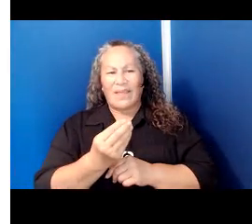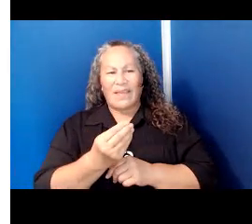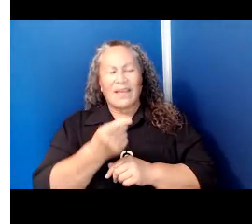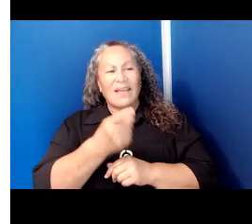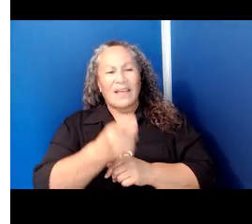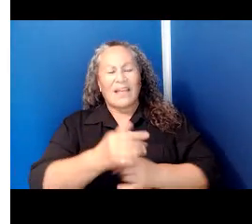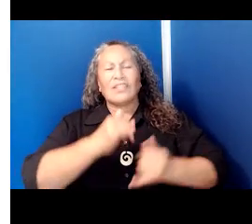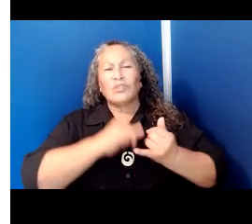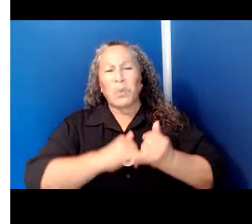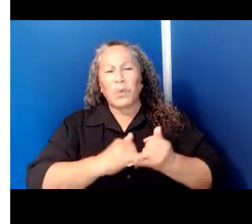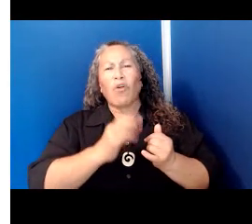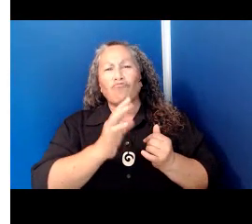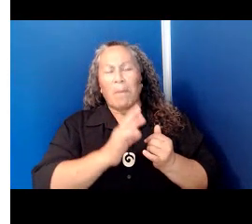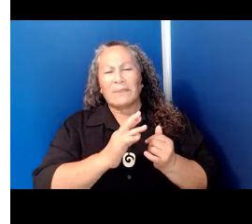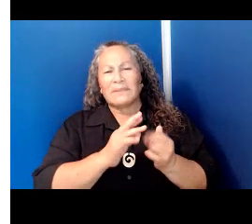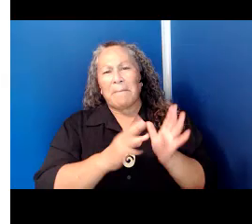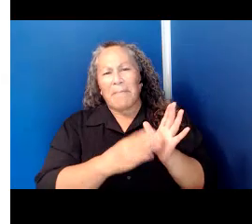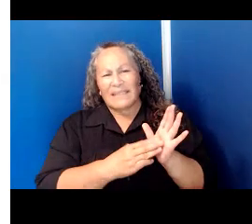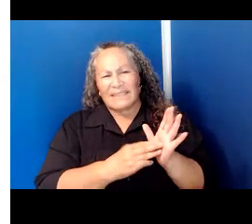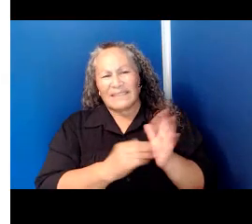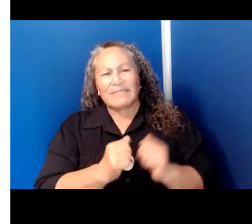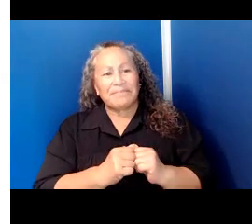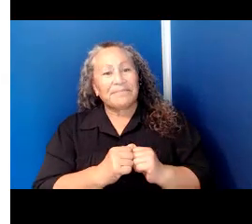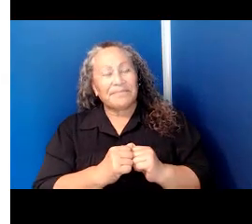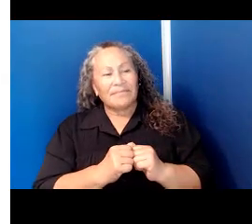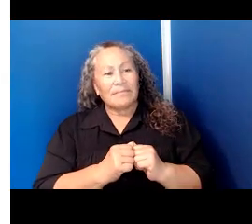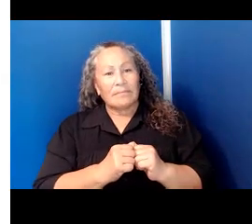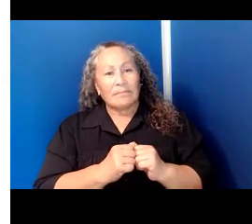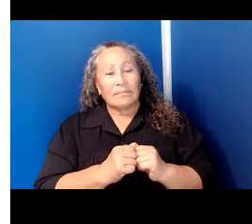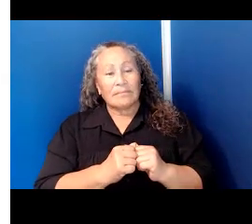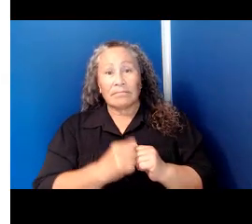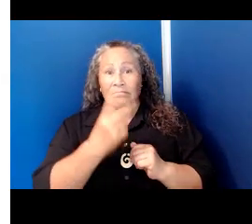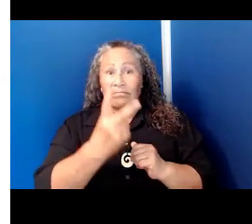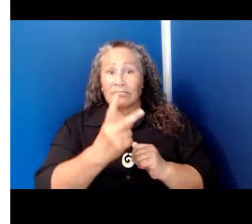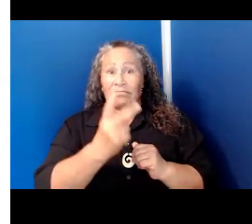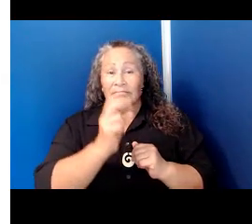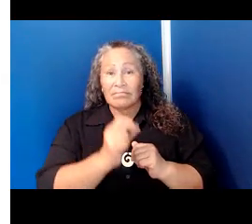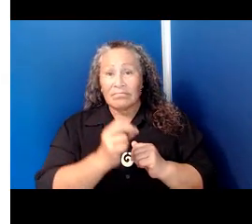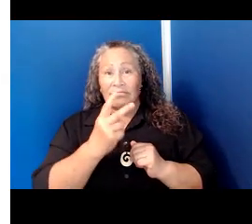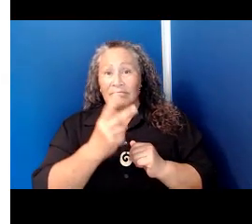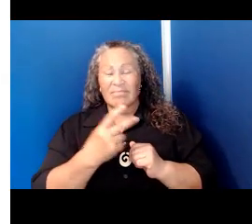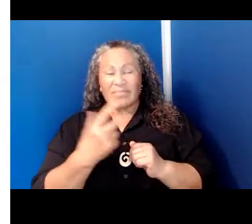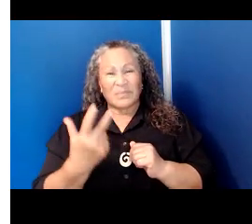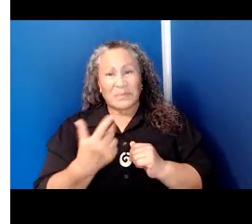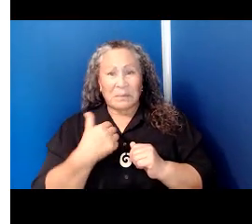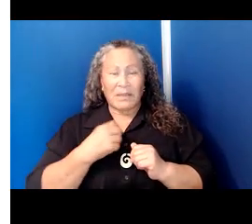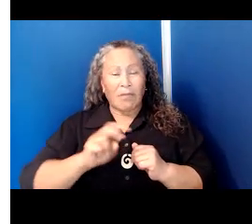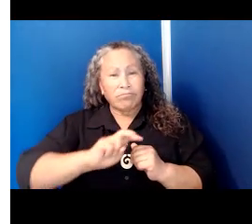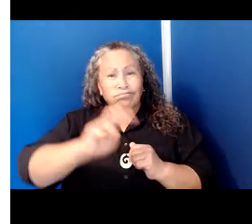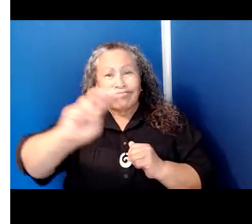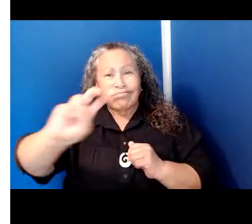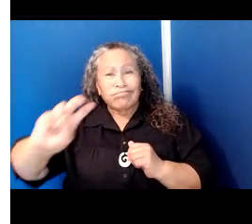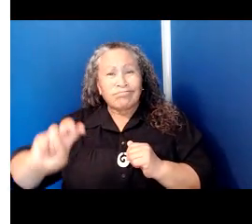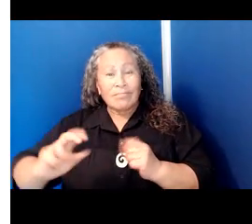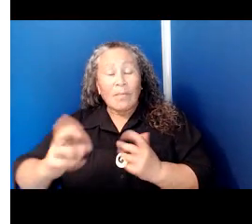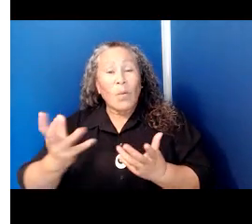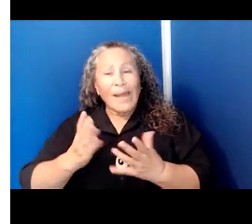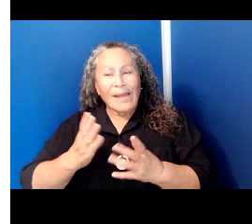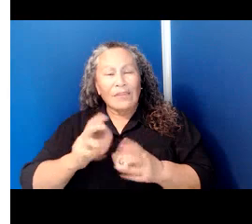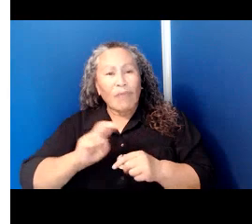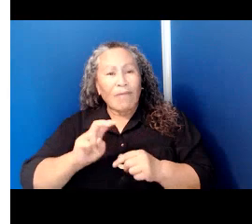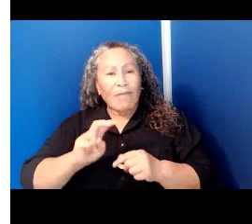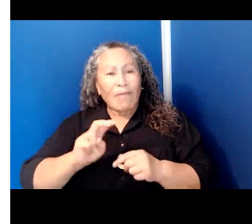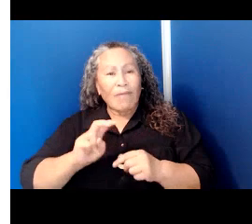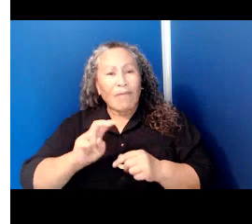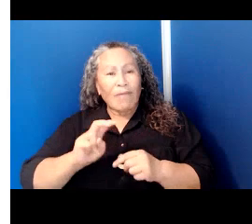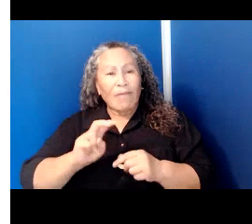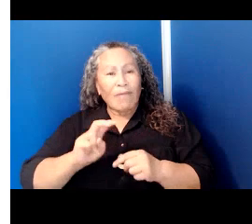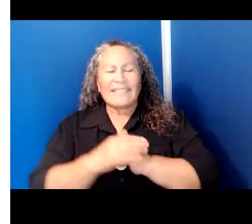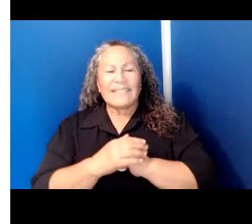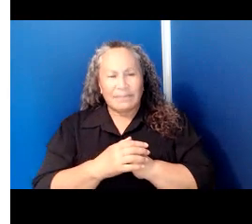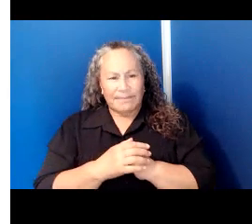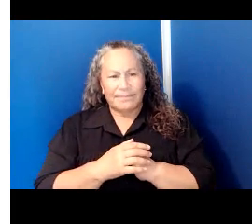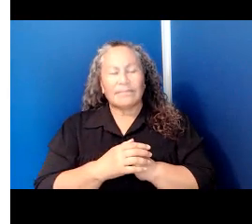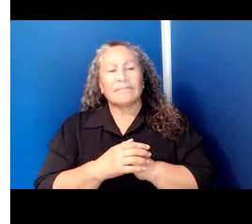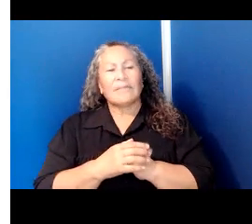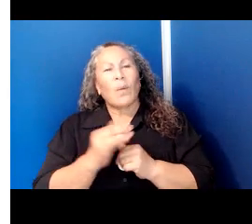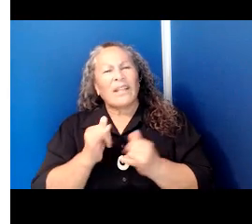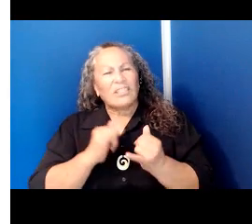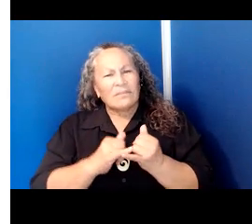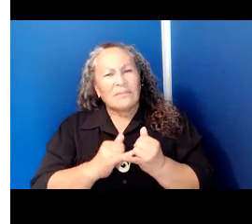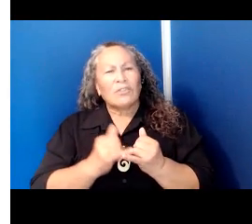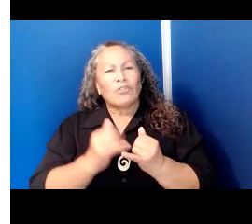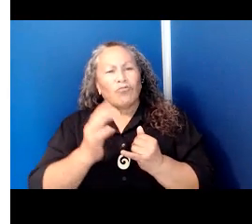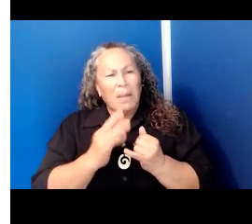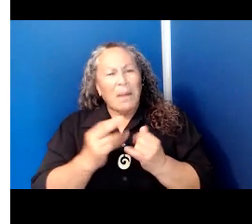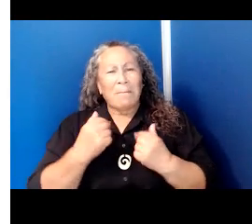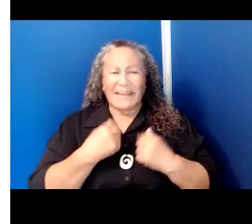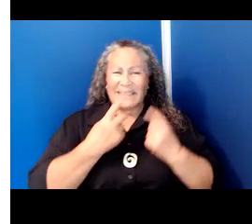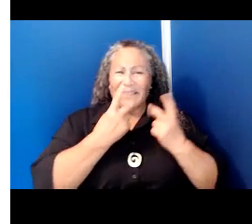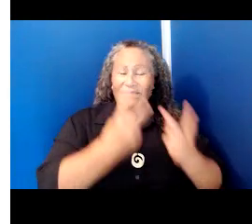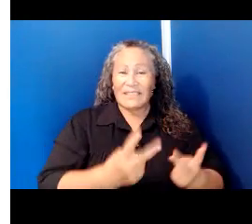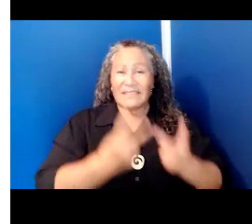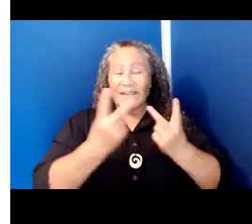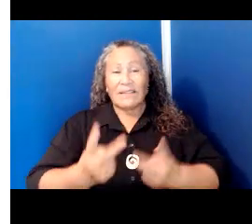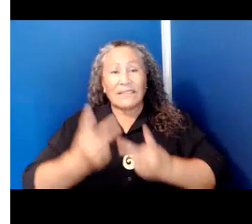Robert Martin. In 2008, I travelled overseas with Sir Robert visiting People First groups